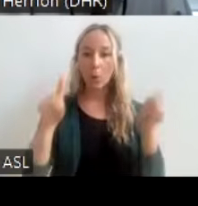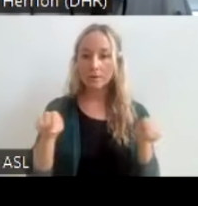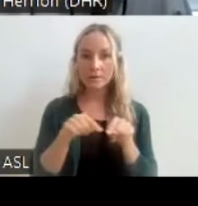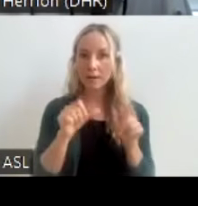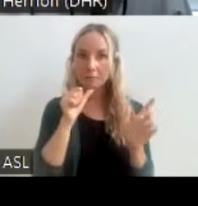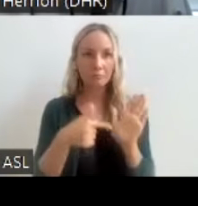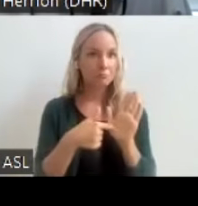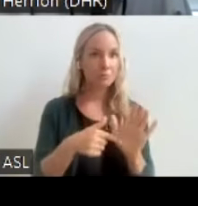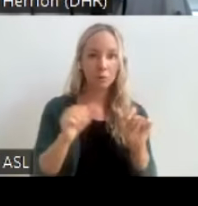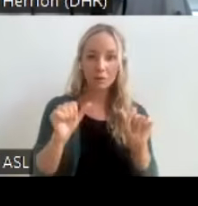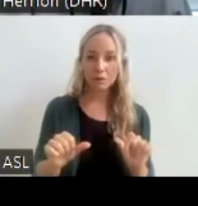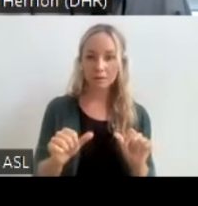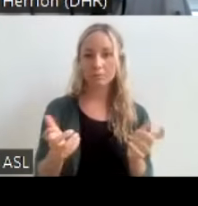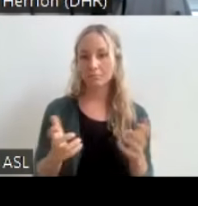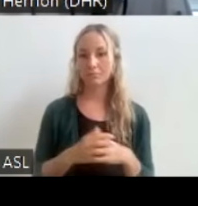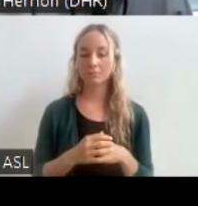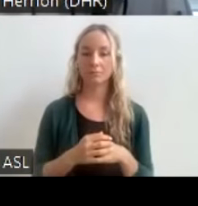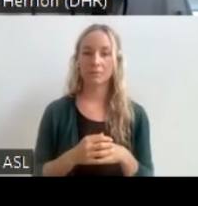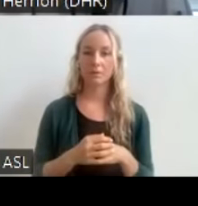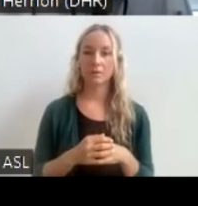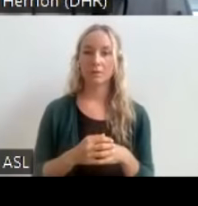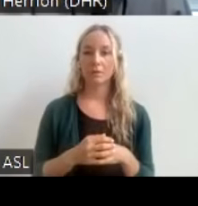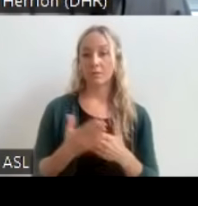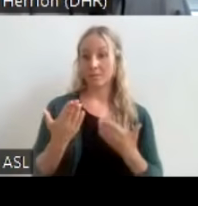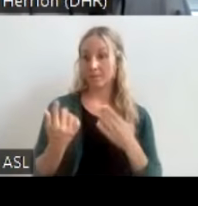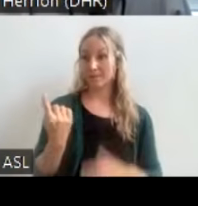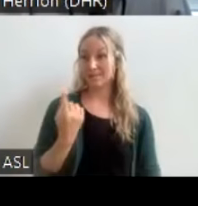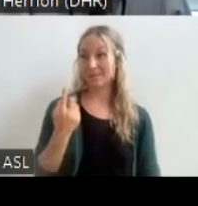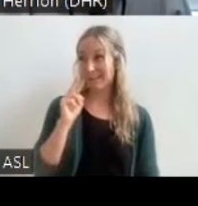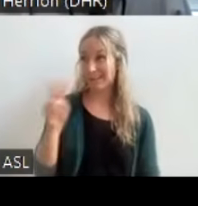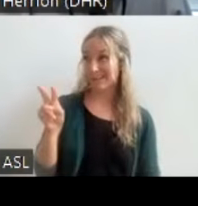get in and out of there, That was an easy fix, Easy fixes